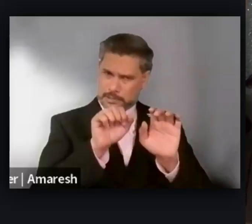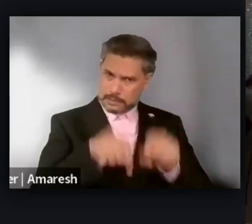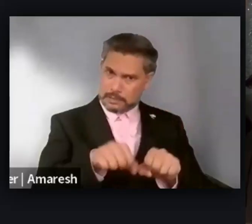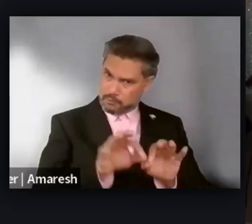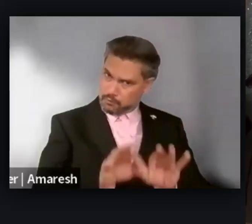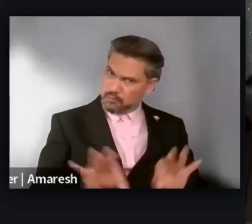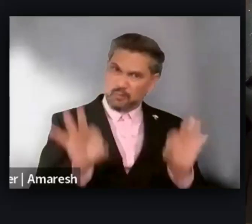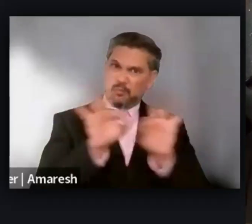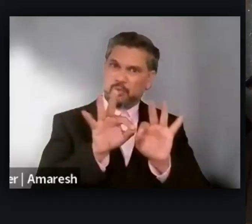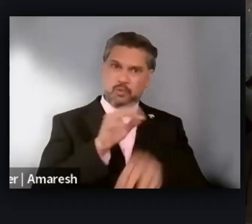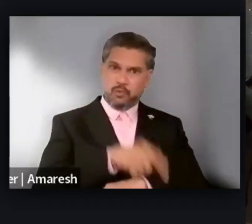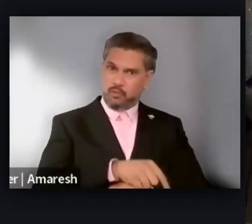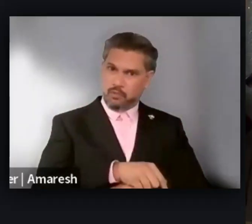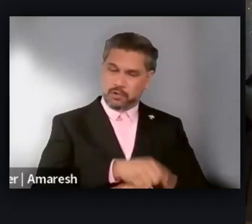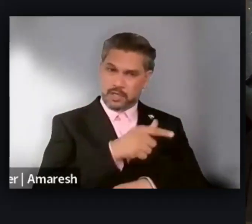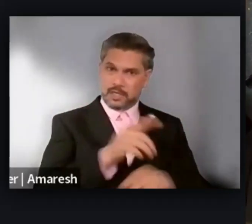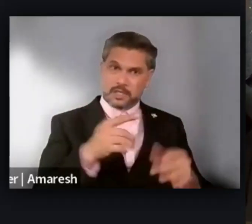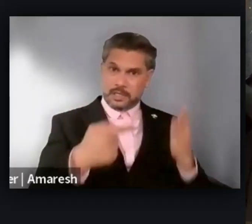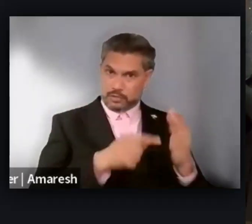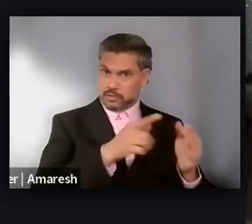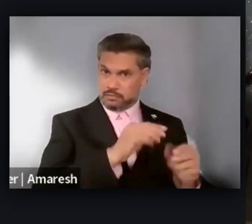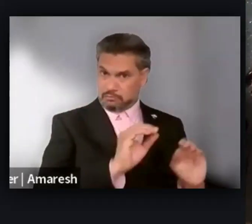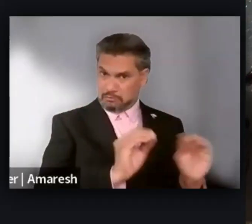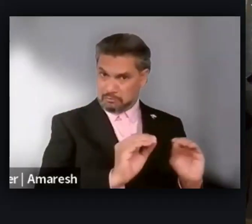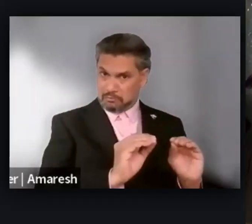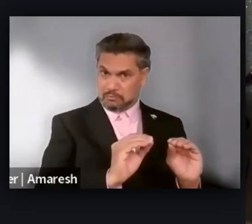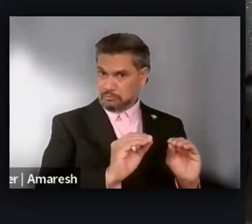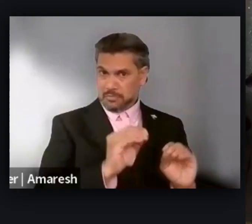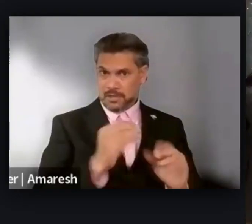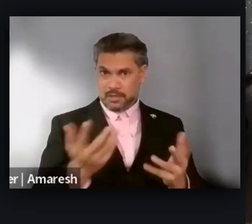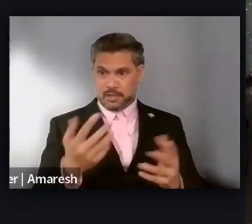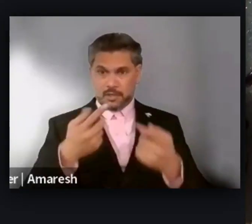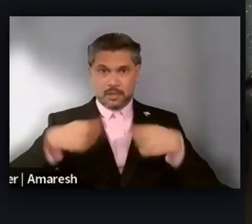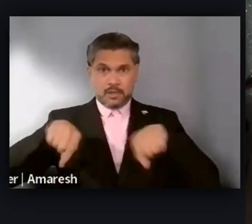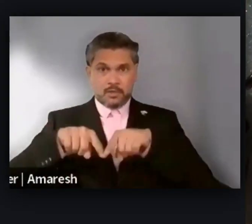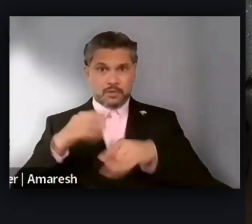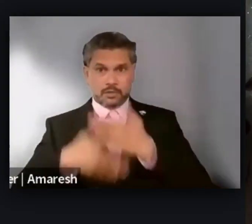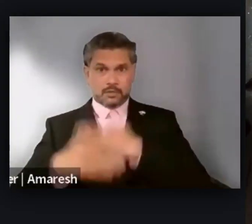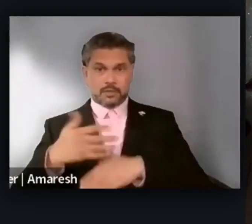They are crucially important because without these issues or these technologies, we would not be able